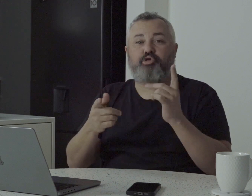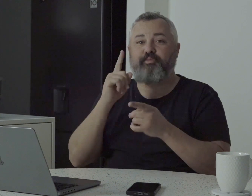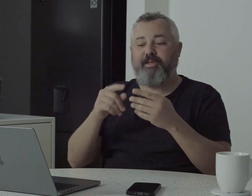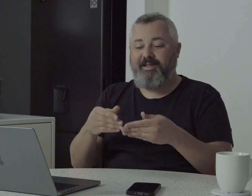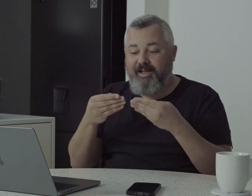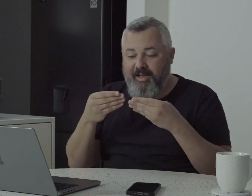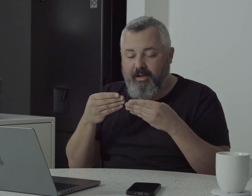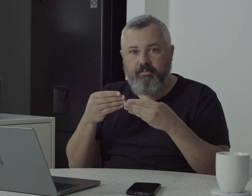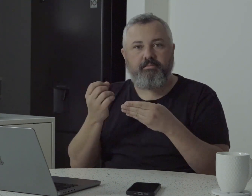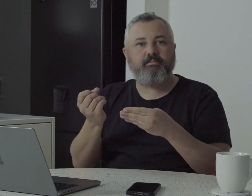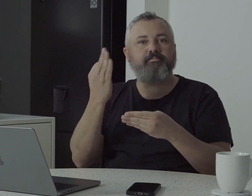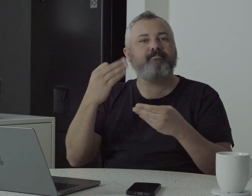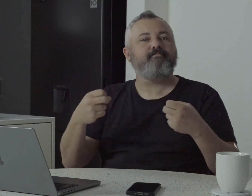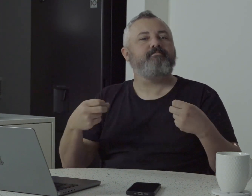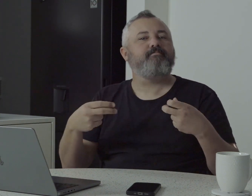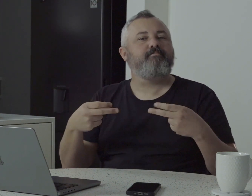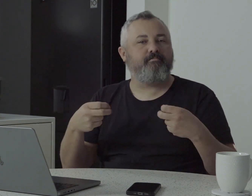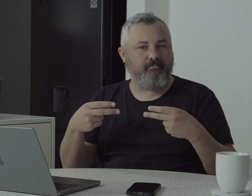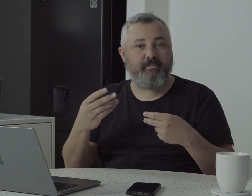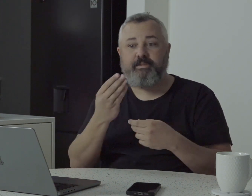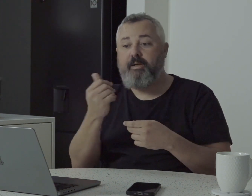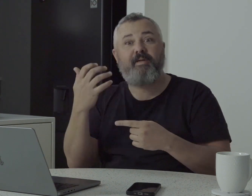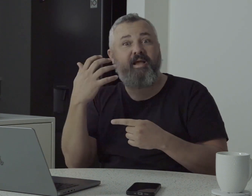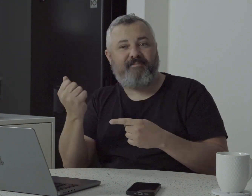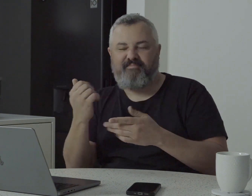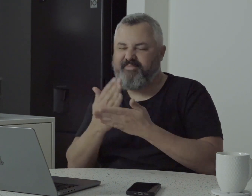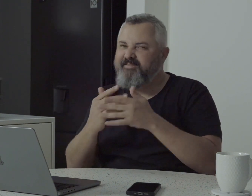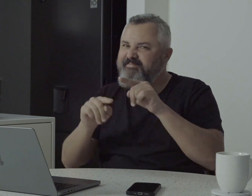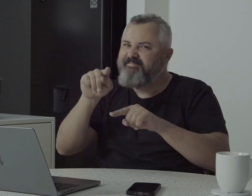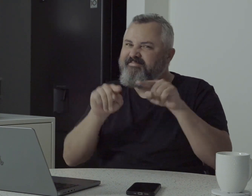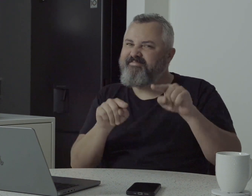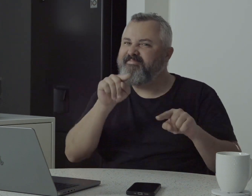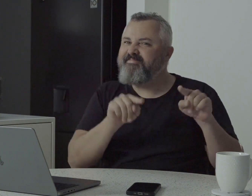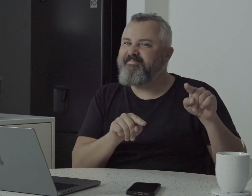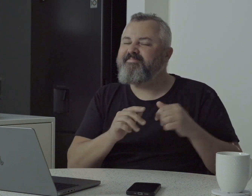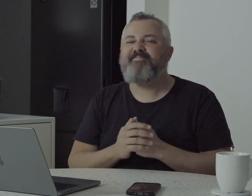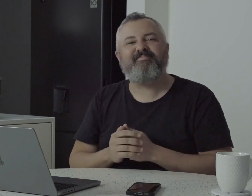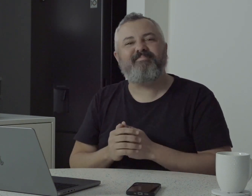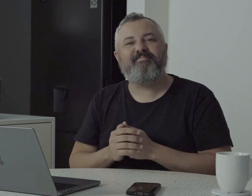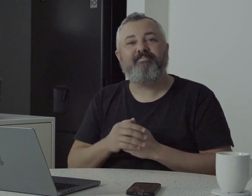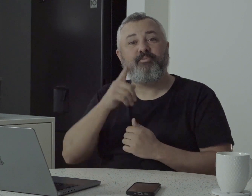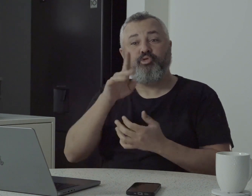Please remember though that when viewing these types of streaming platforms, it's common that regardless of the device you use, captions are often not available.